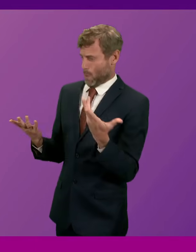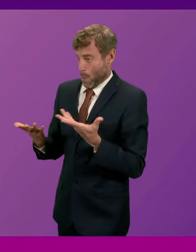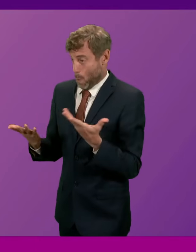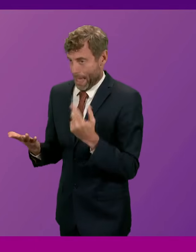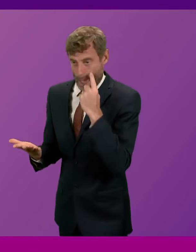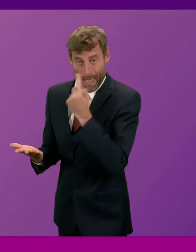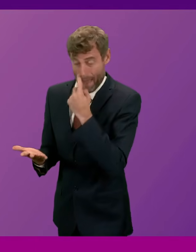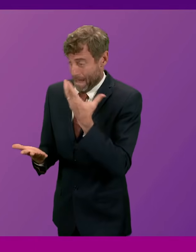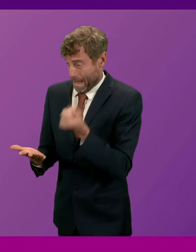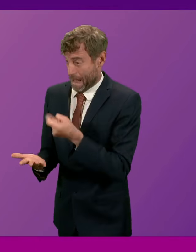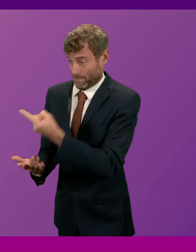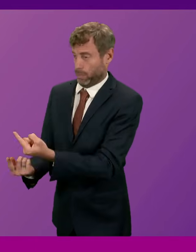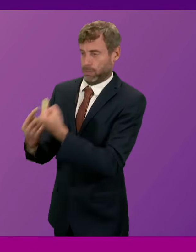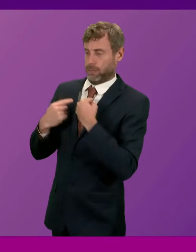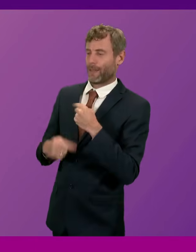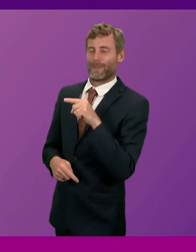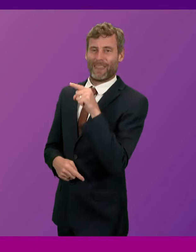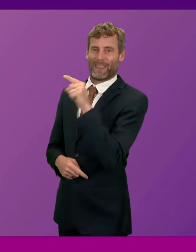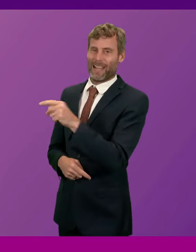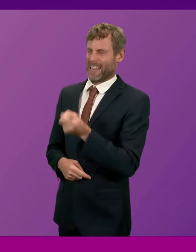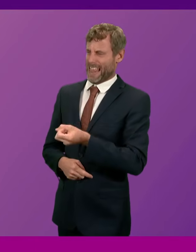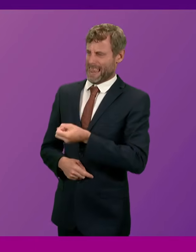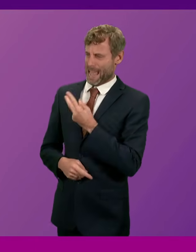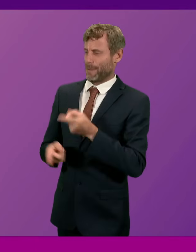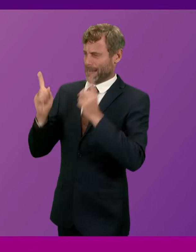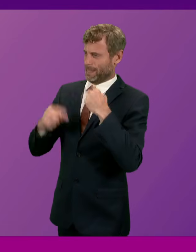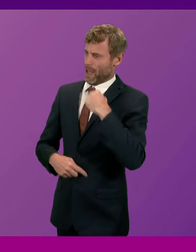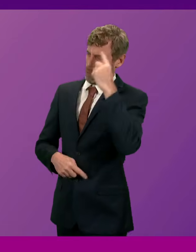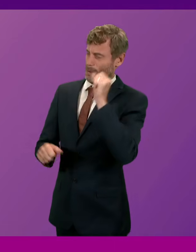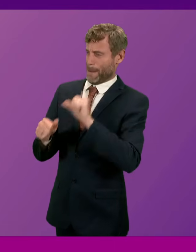that is unworthy of the Labour leader in the Scottish Parliament, and he should withdraw it.